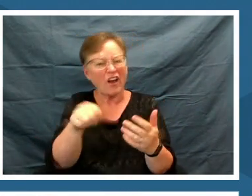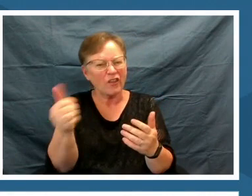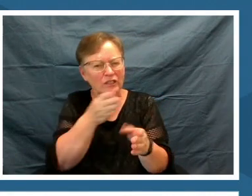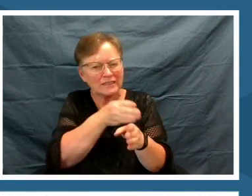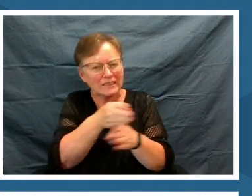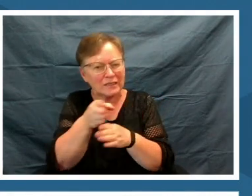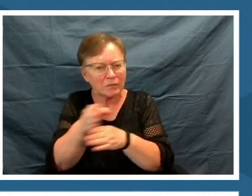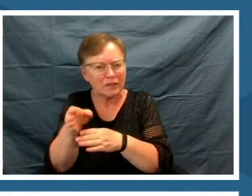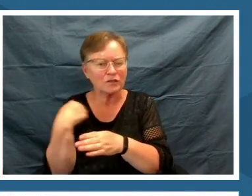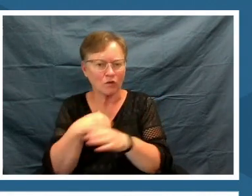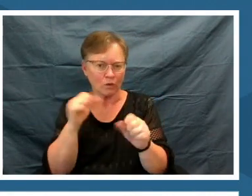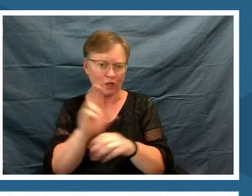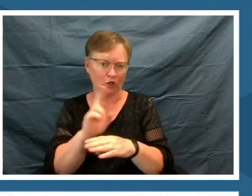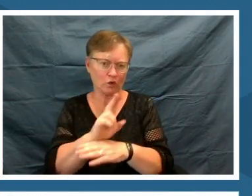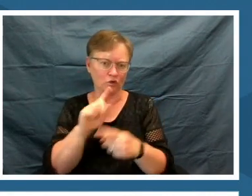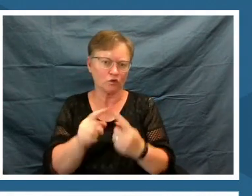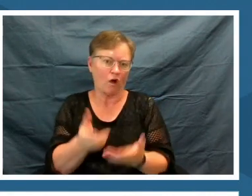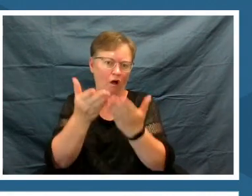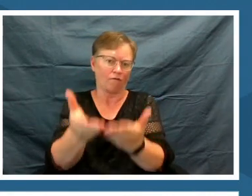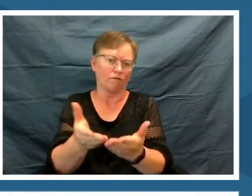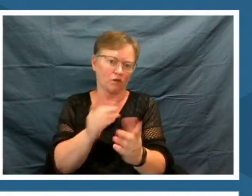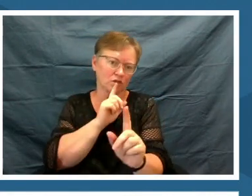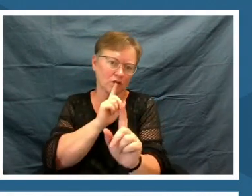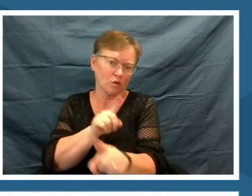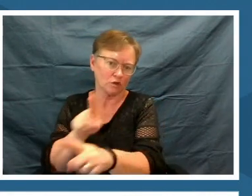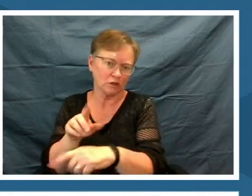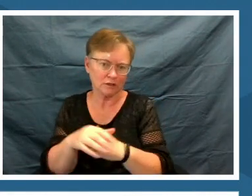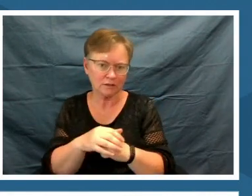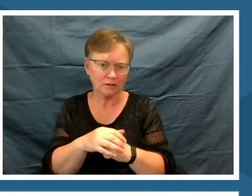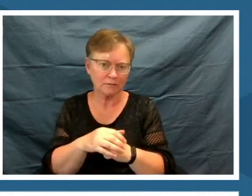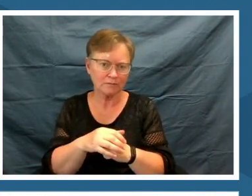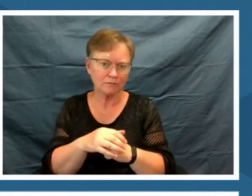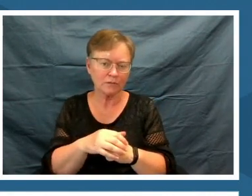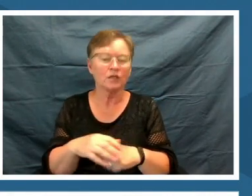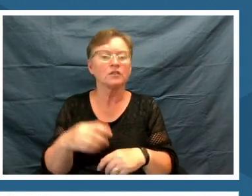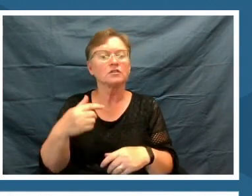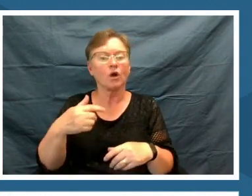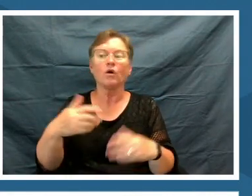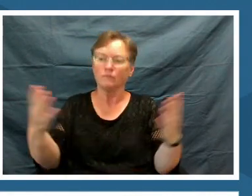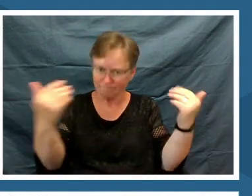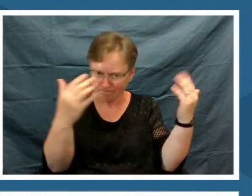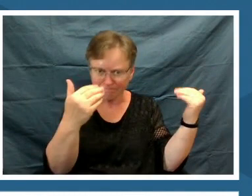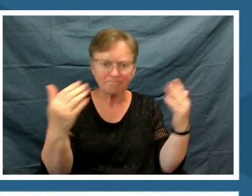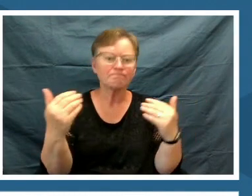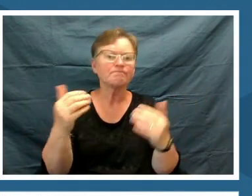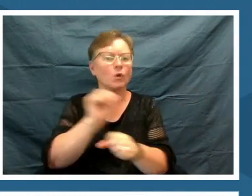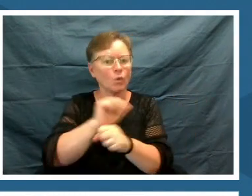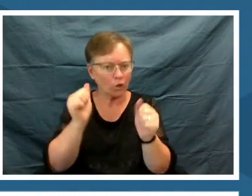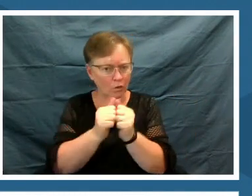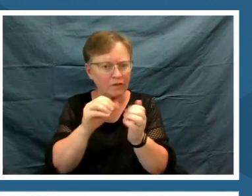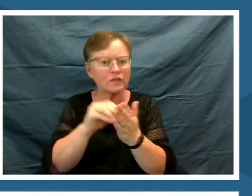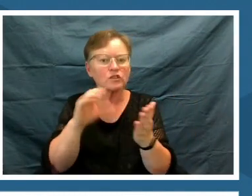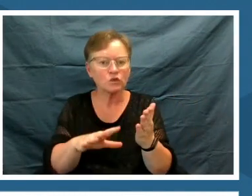and so as i'm working with students on this problem we're trying to first